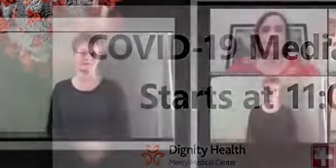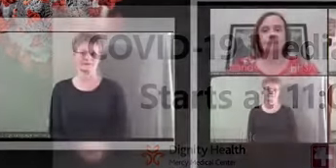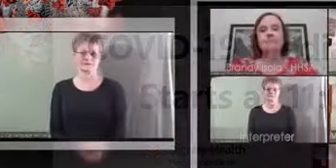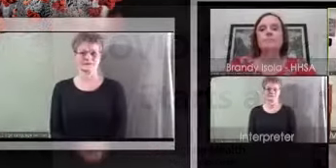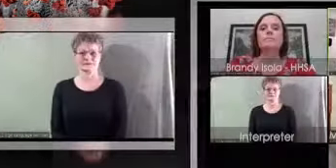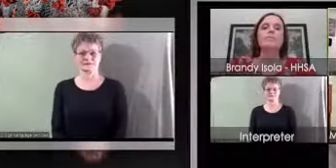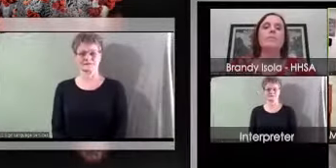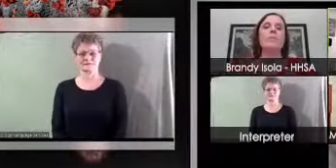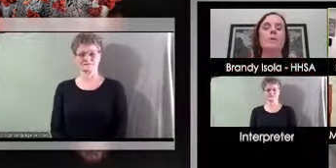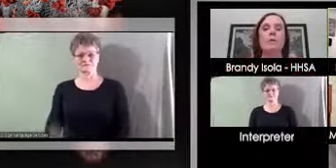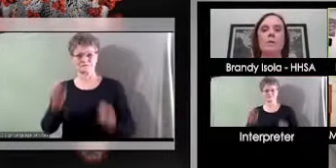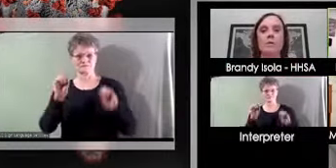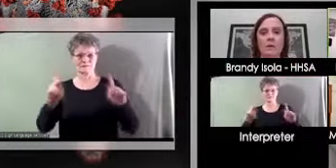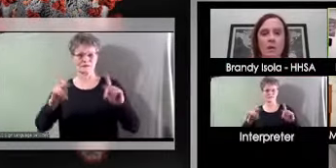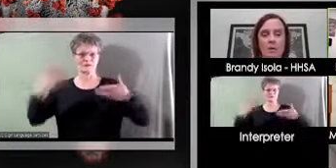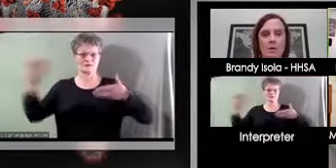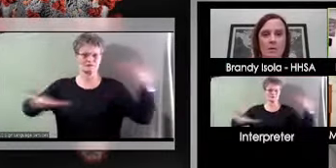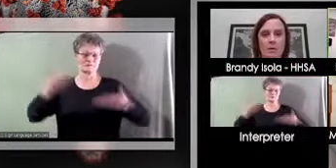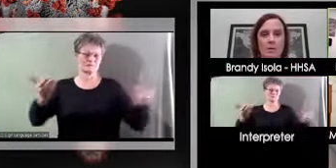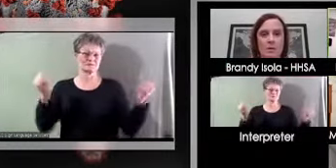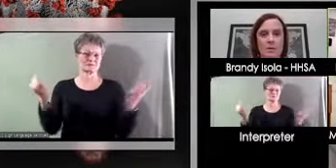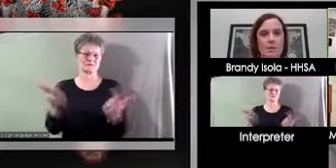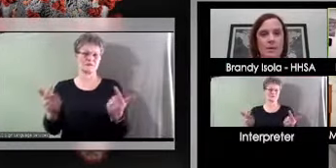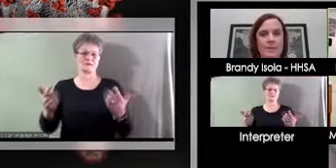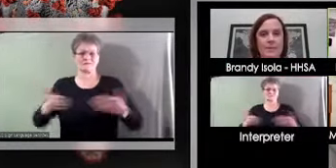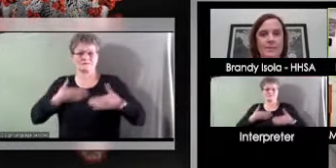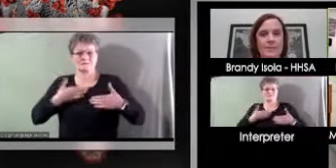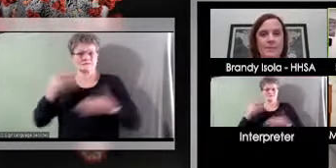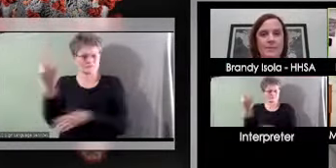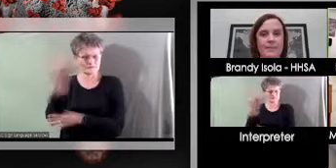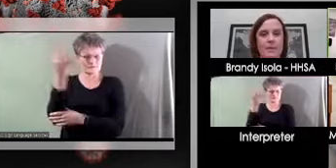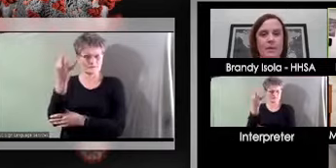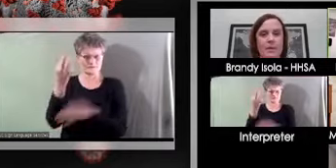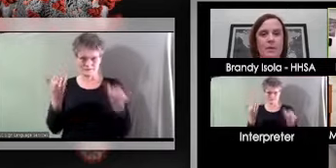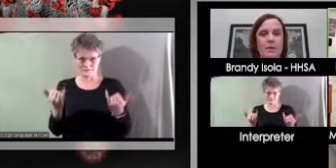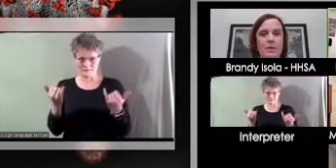Okay, welcome everybody. Happy Friday. This is our daily